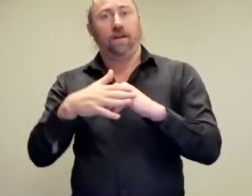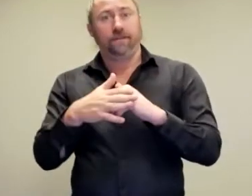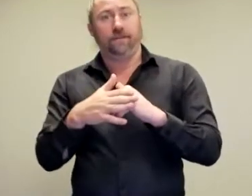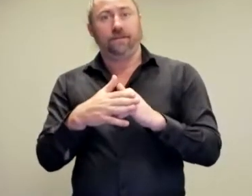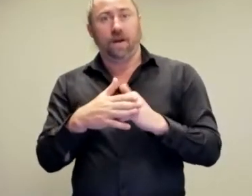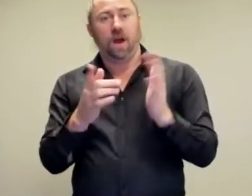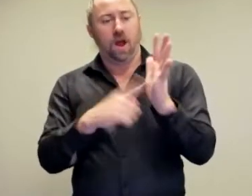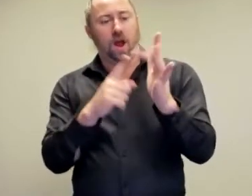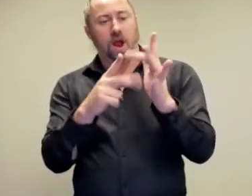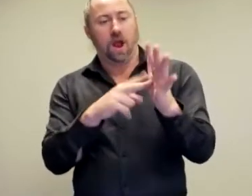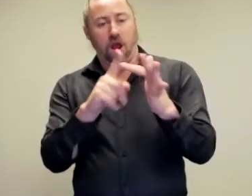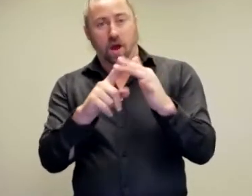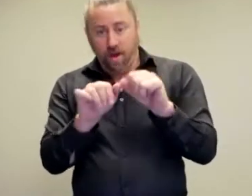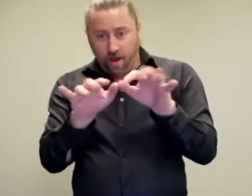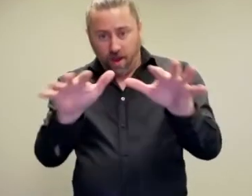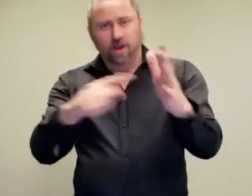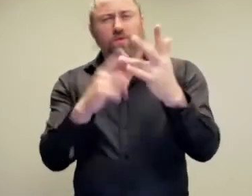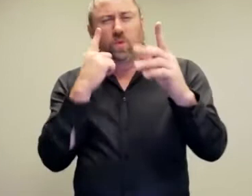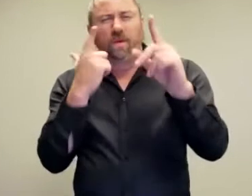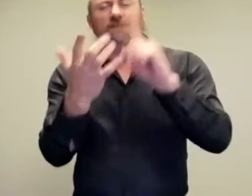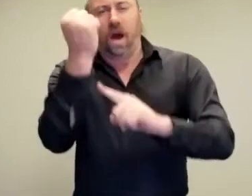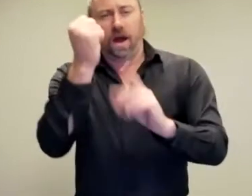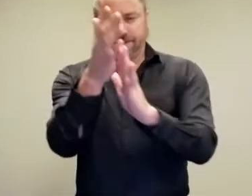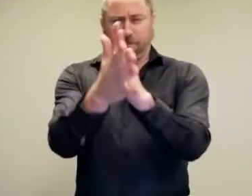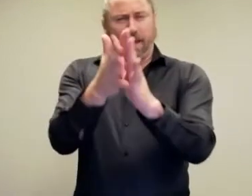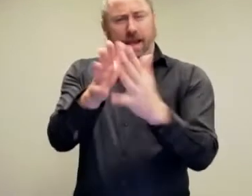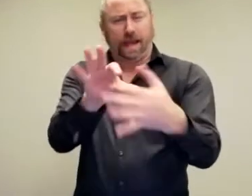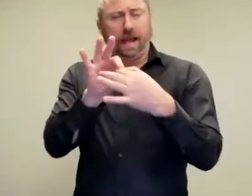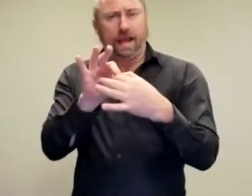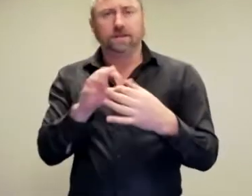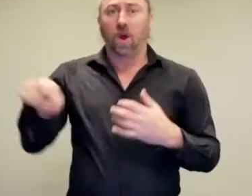out to find meaning. As artists, we are problem finders,